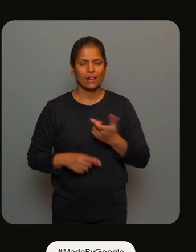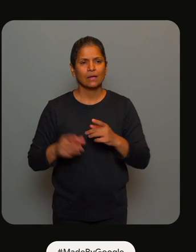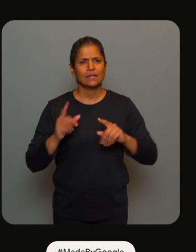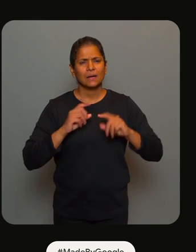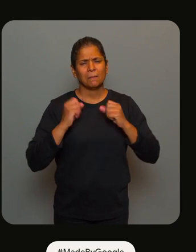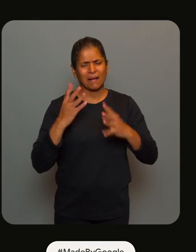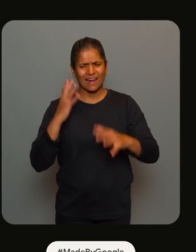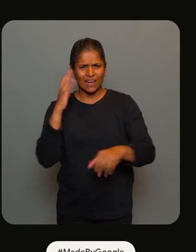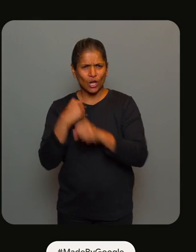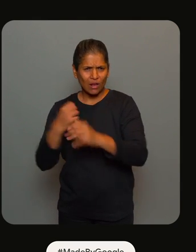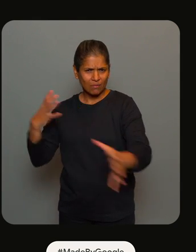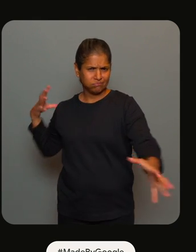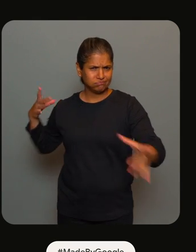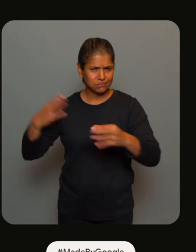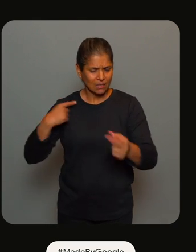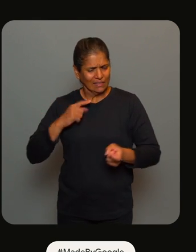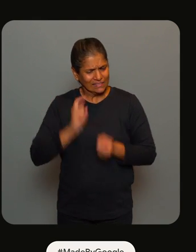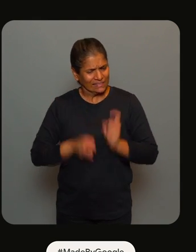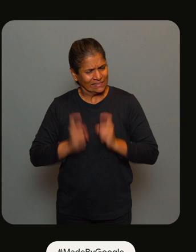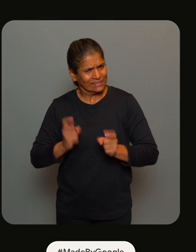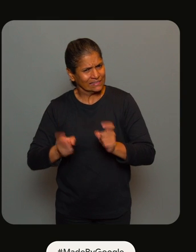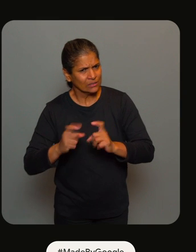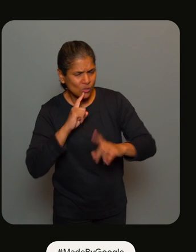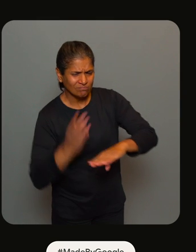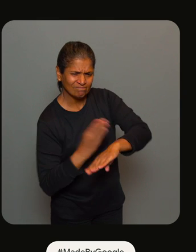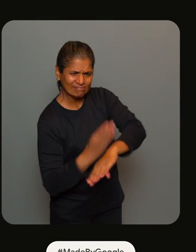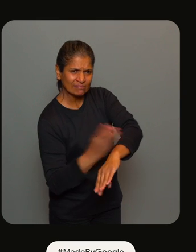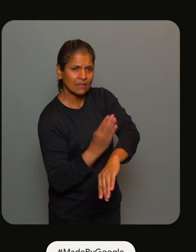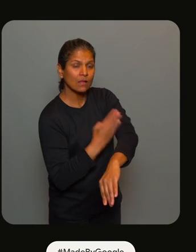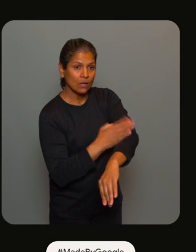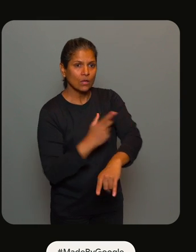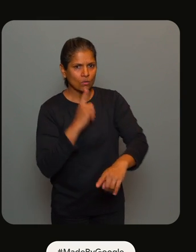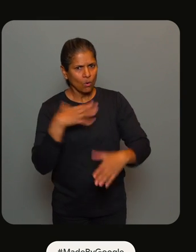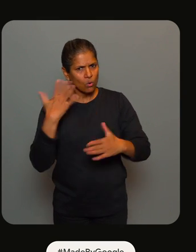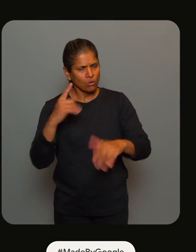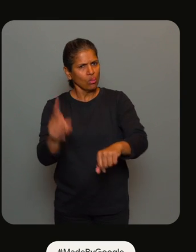long-term investment in the Pixel portfolio.